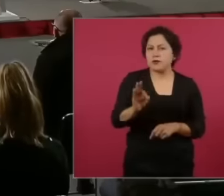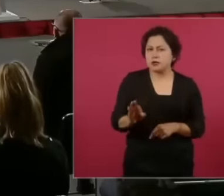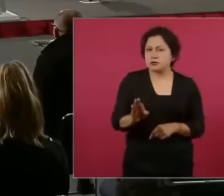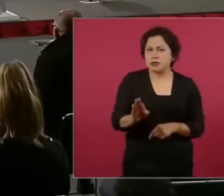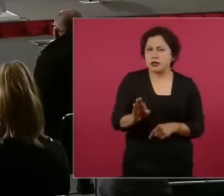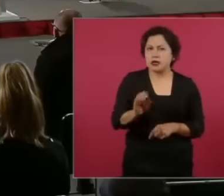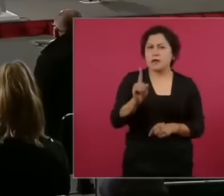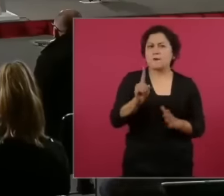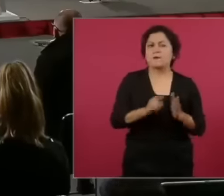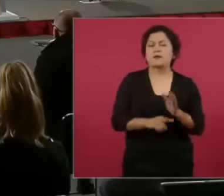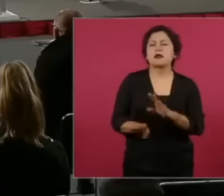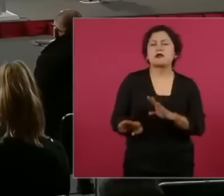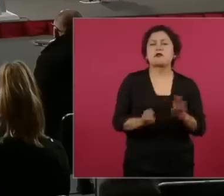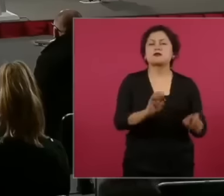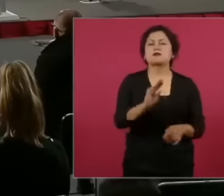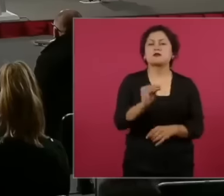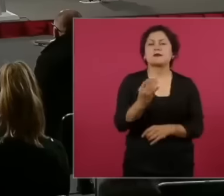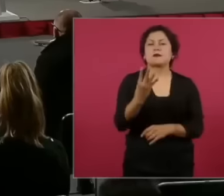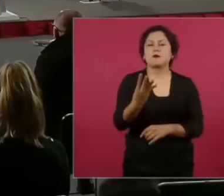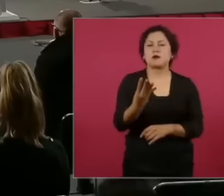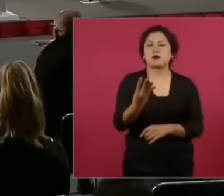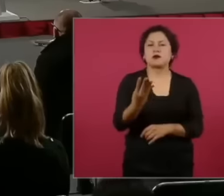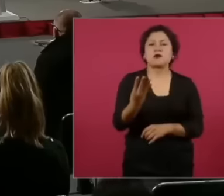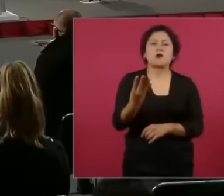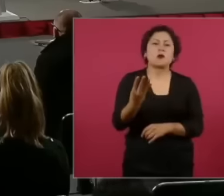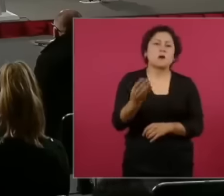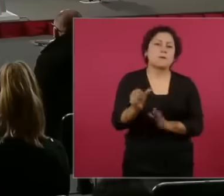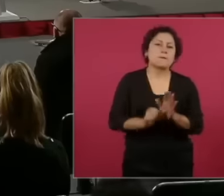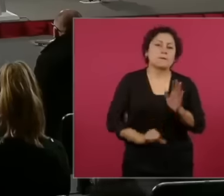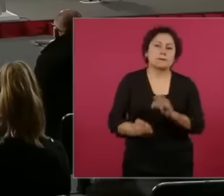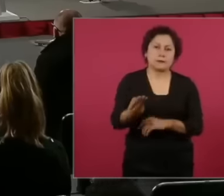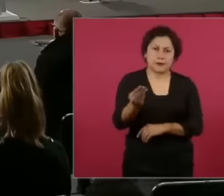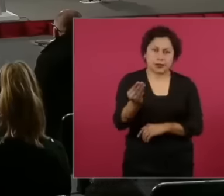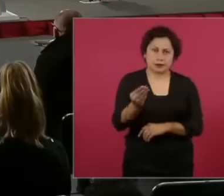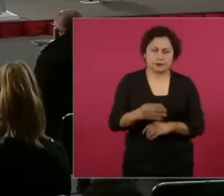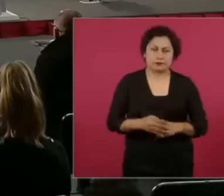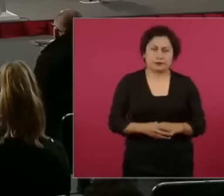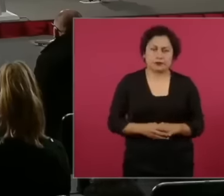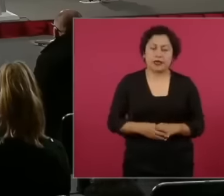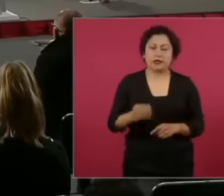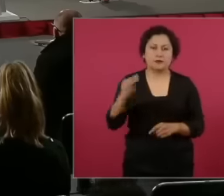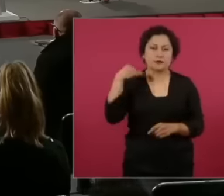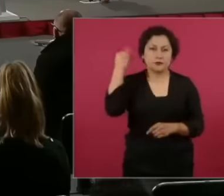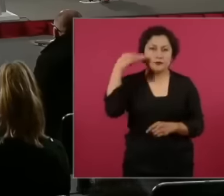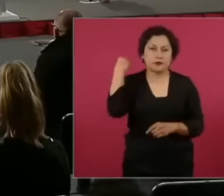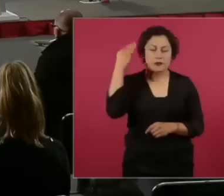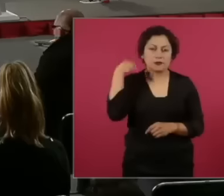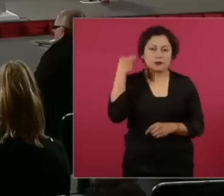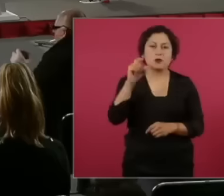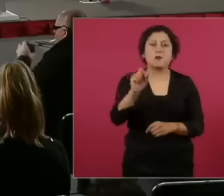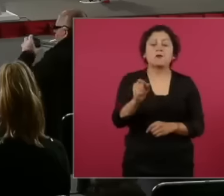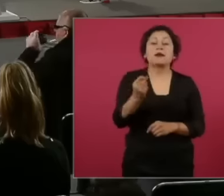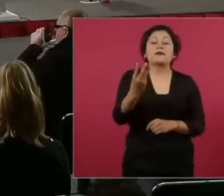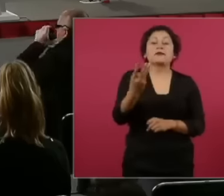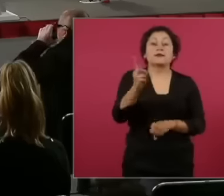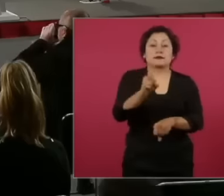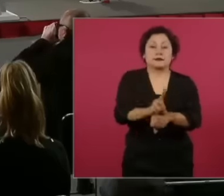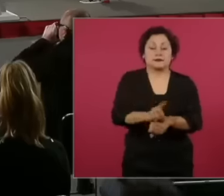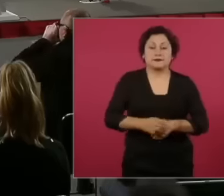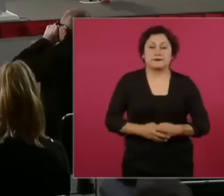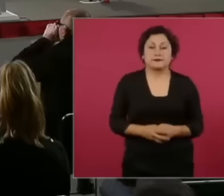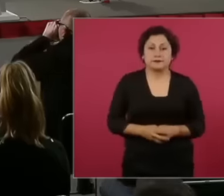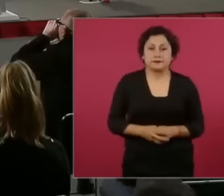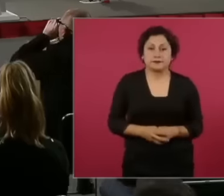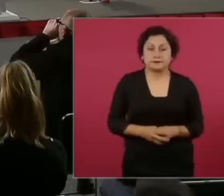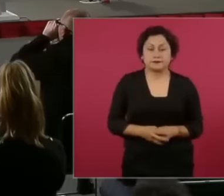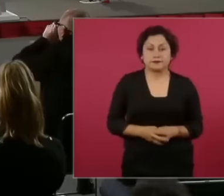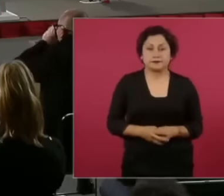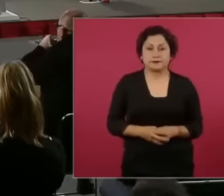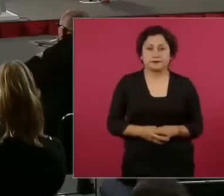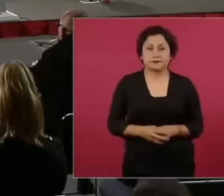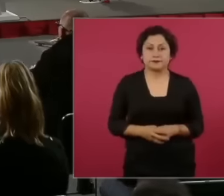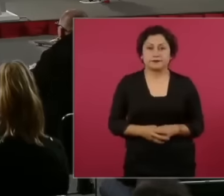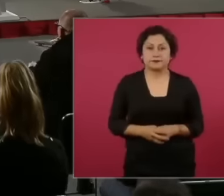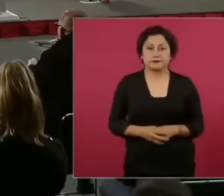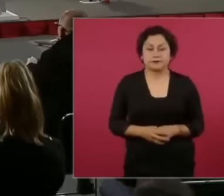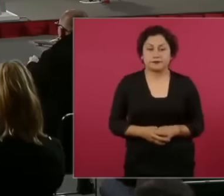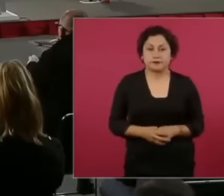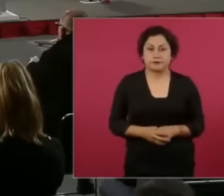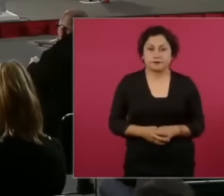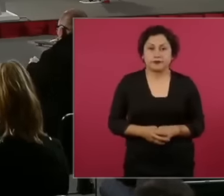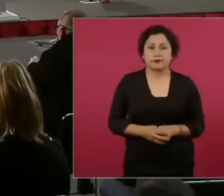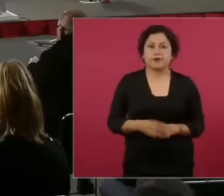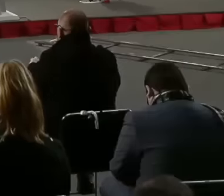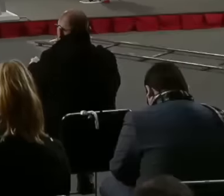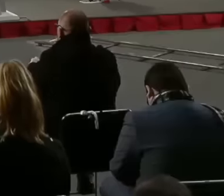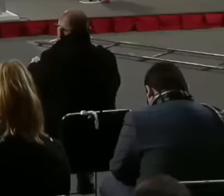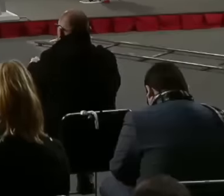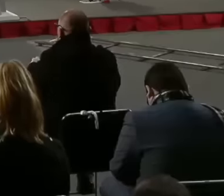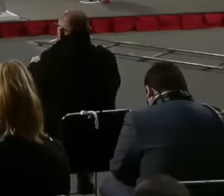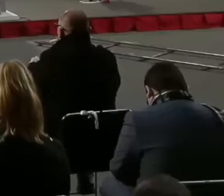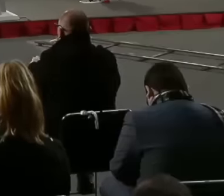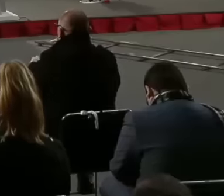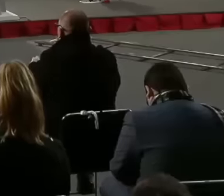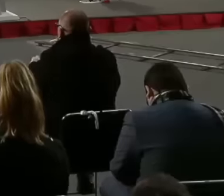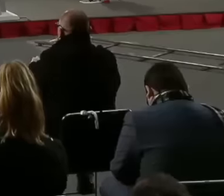1994 March 23, 1994 and the election I think it was in